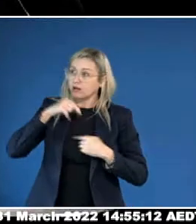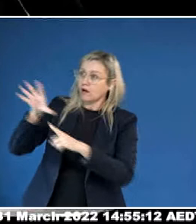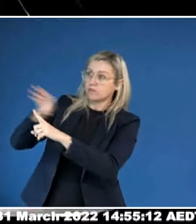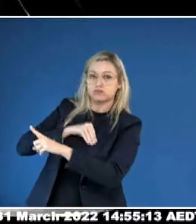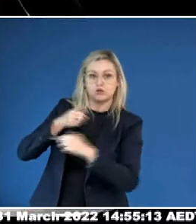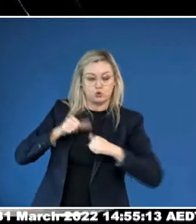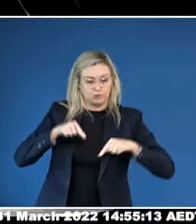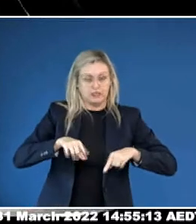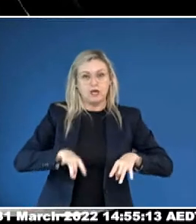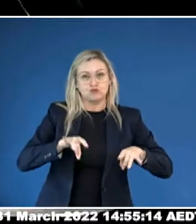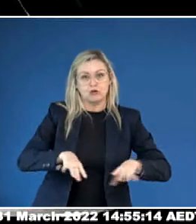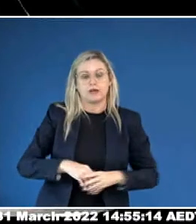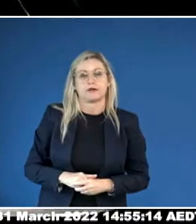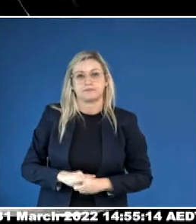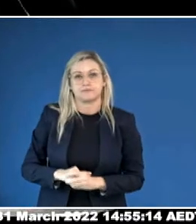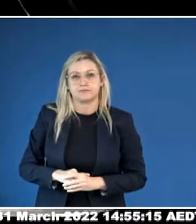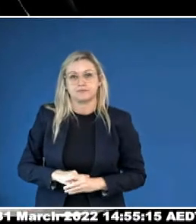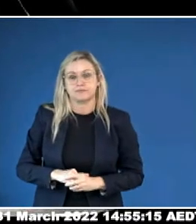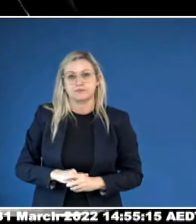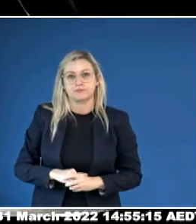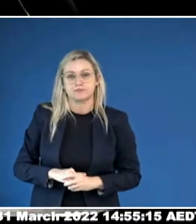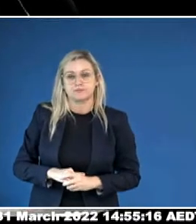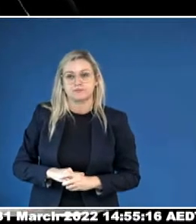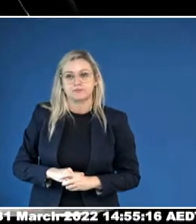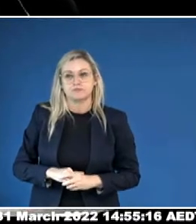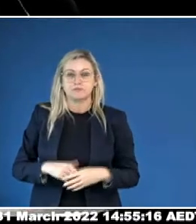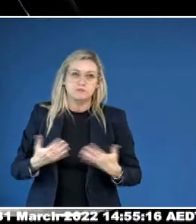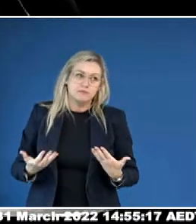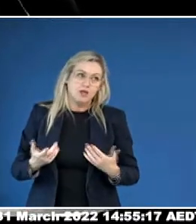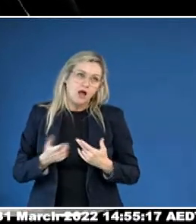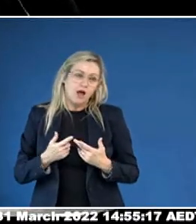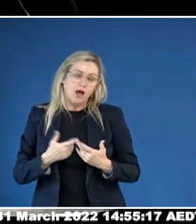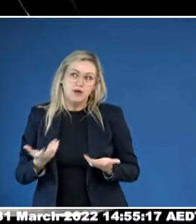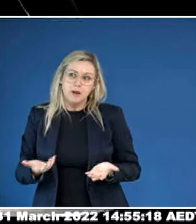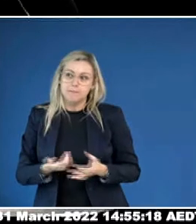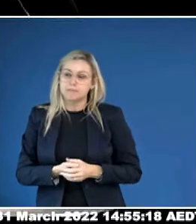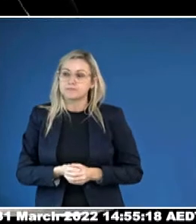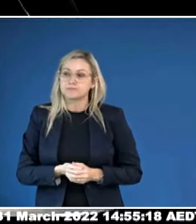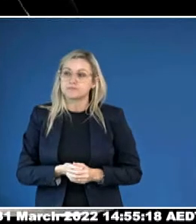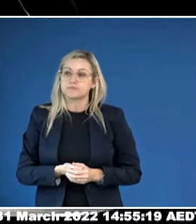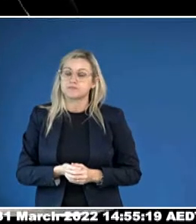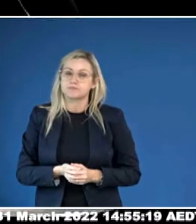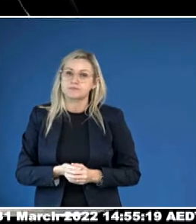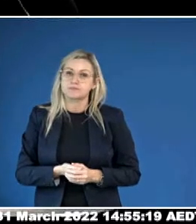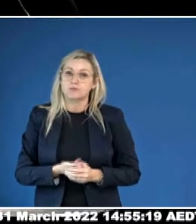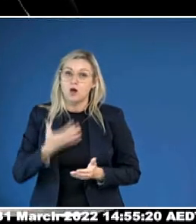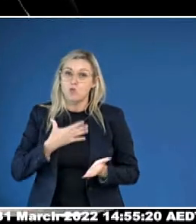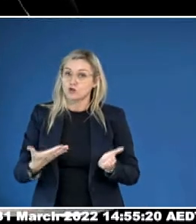and I guess the other thing - and it might be - well, I also wanted to say that how -